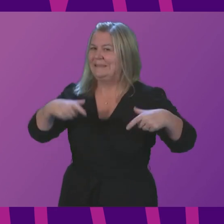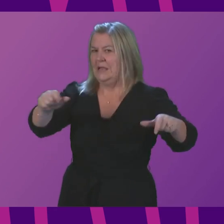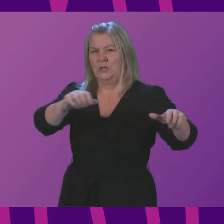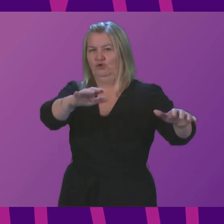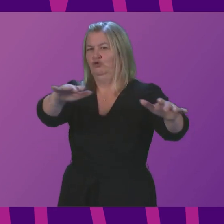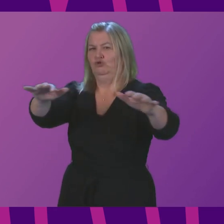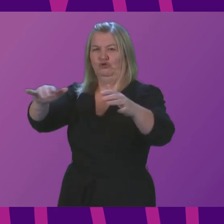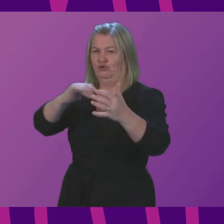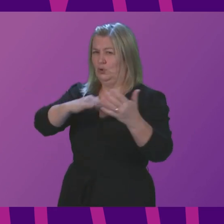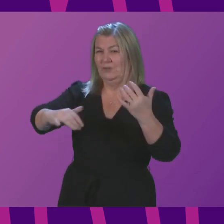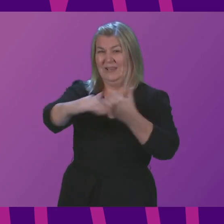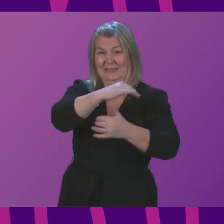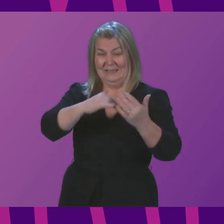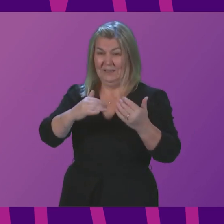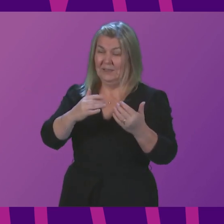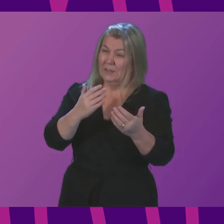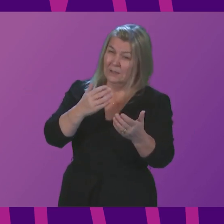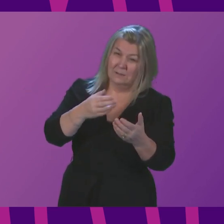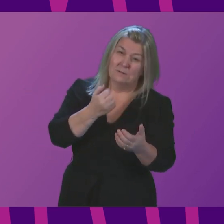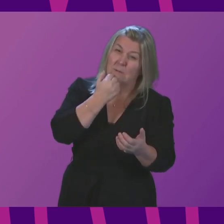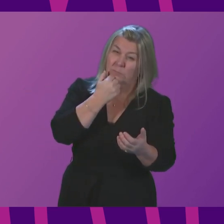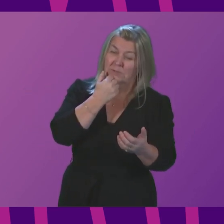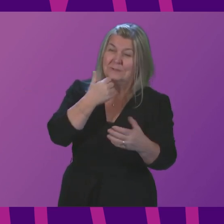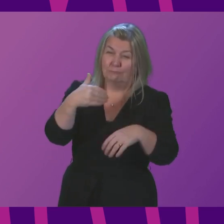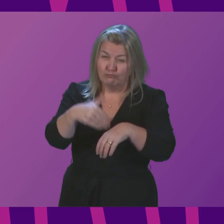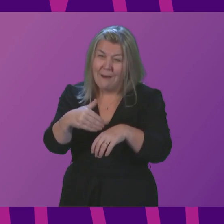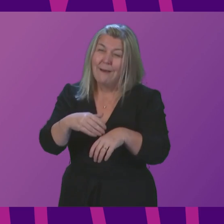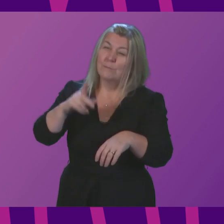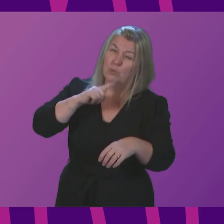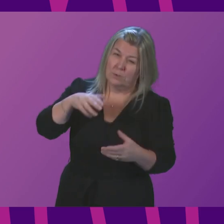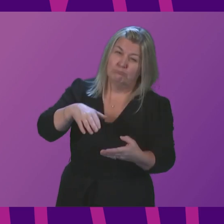reports of domestic abuse and sexual crimes should ring alarm bells for us all. The Rape